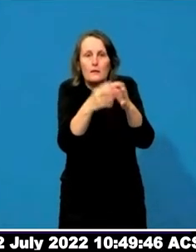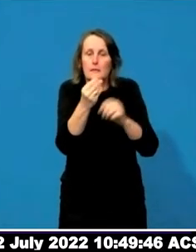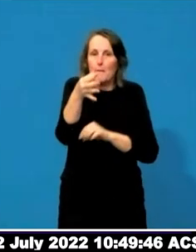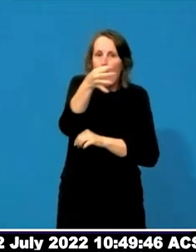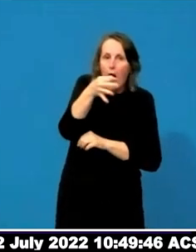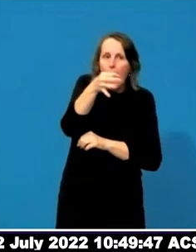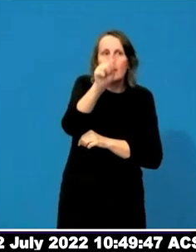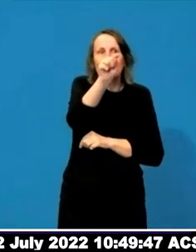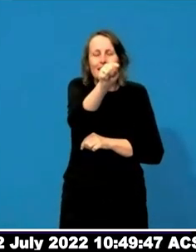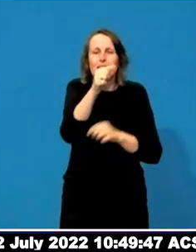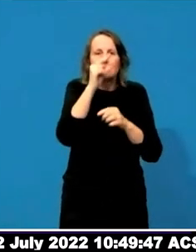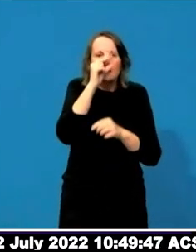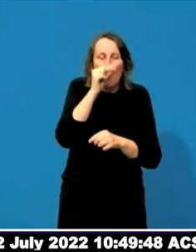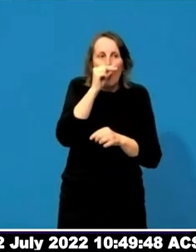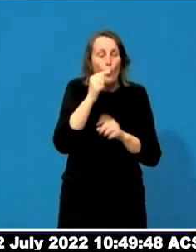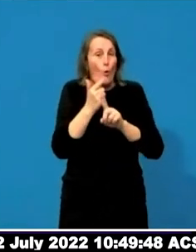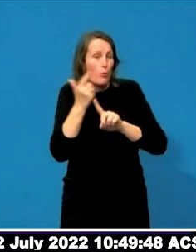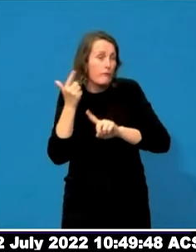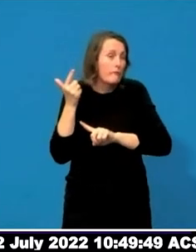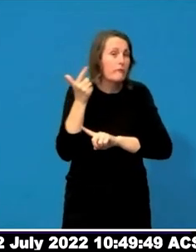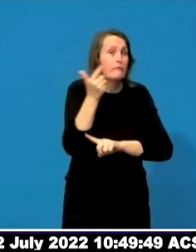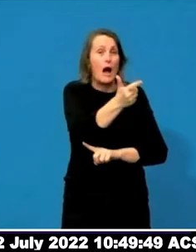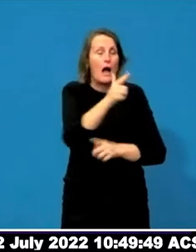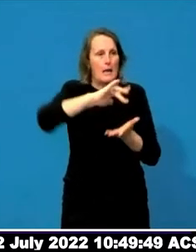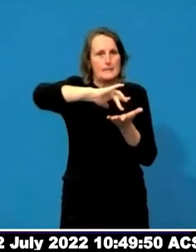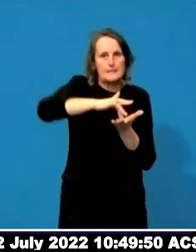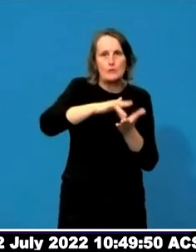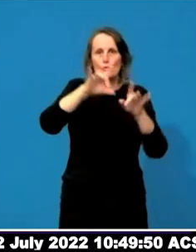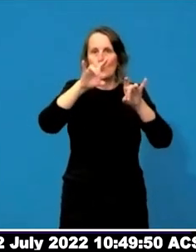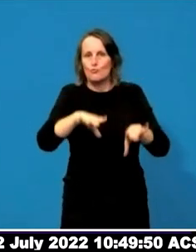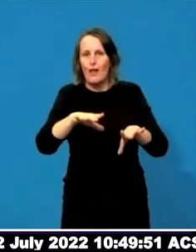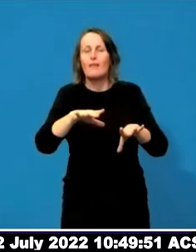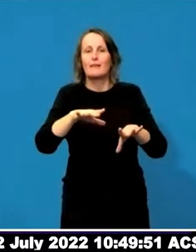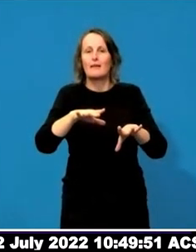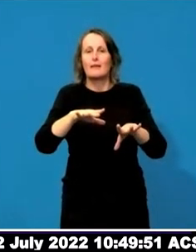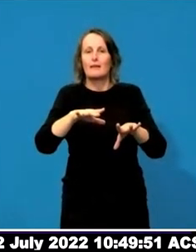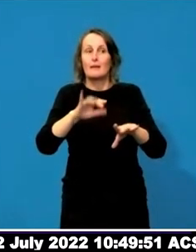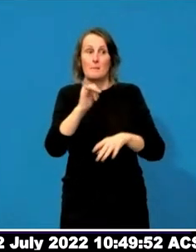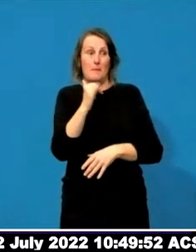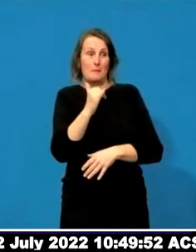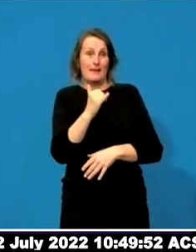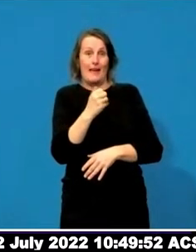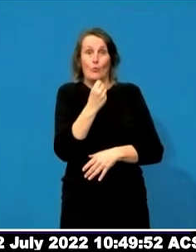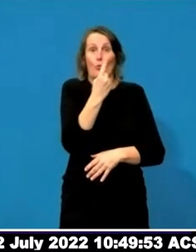or some of the more remote Central Australian communities where there may be only one or two represented people.